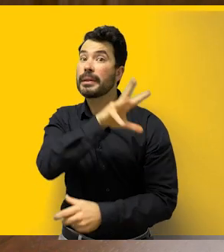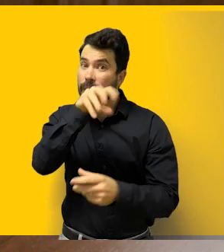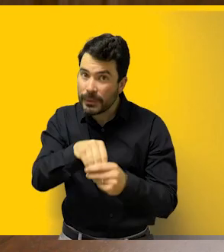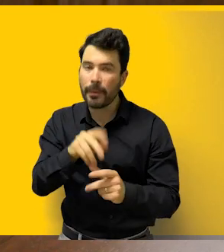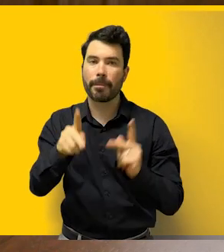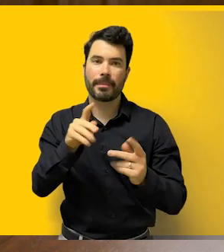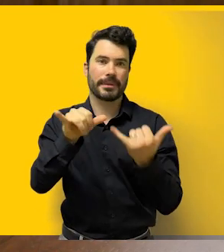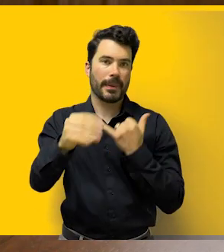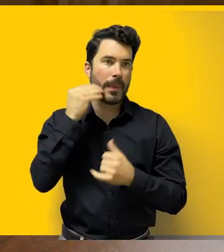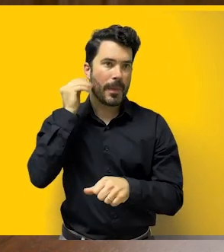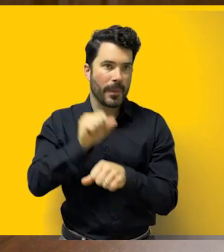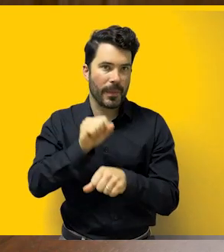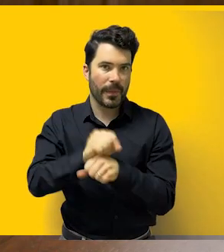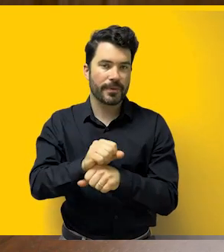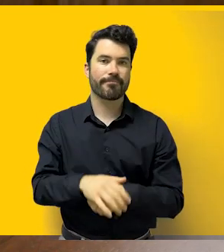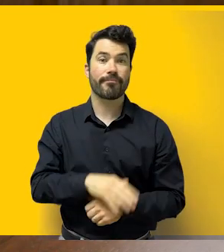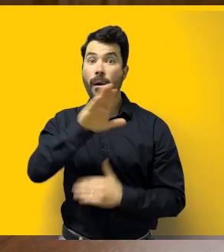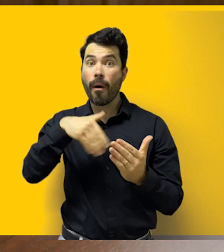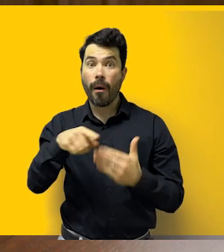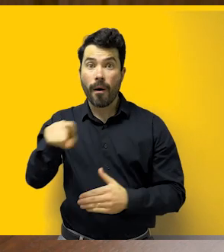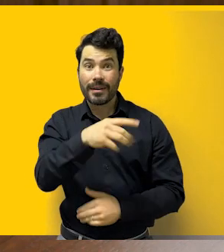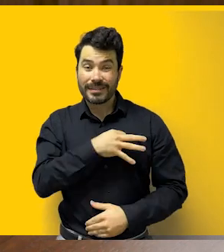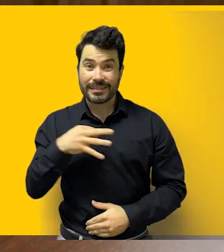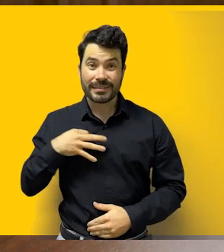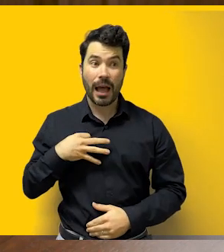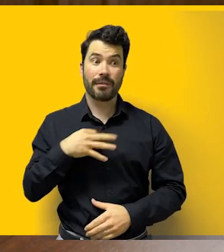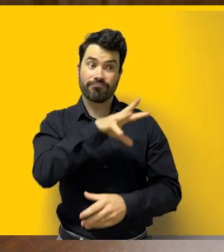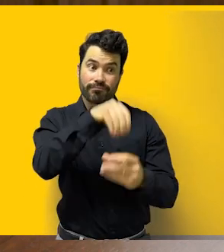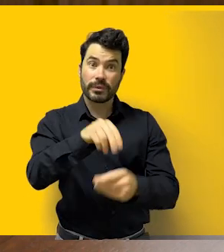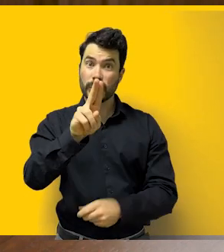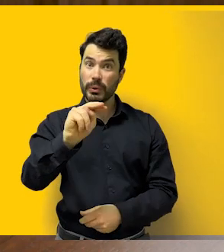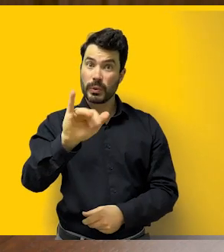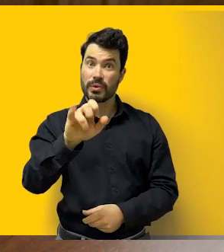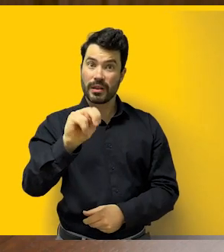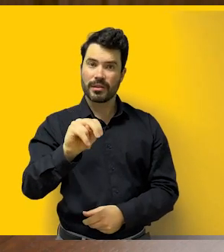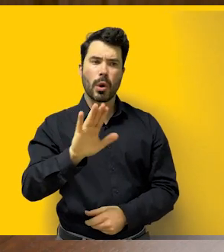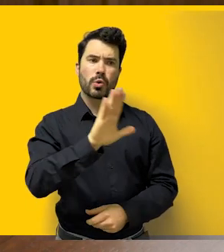For all staff covered by a collective bargaining agreement, the provisions of the collective bargaining